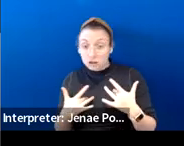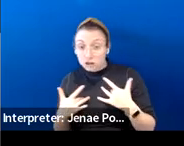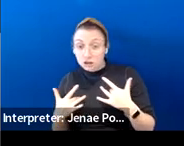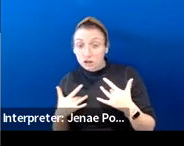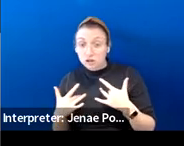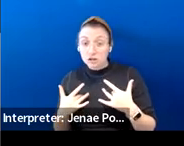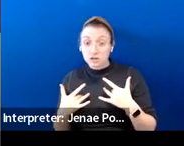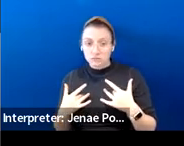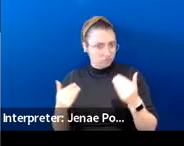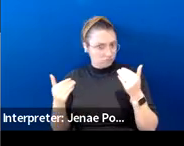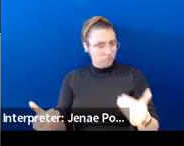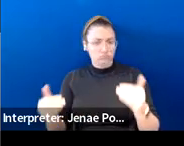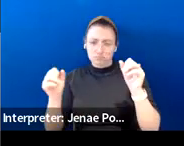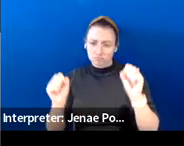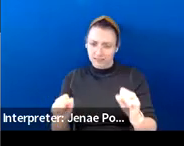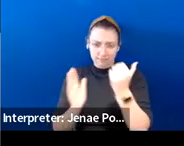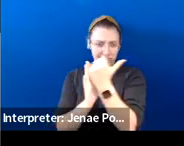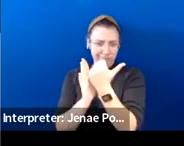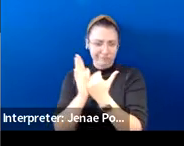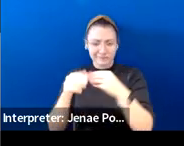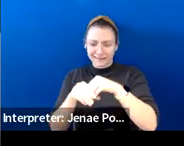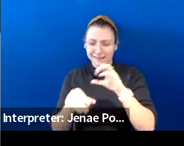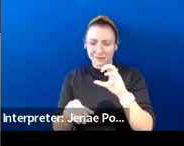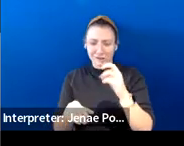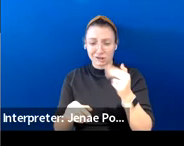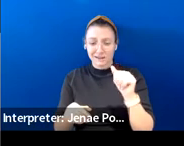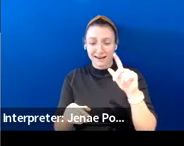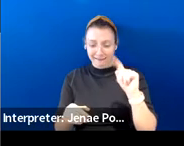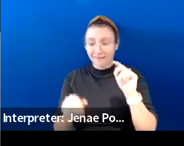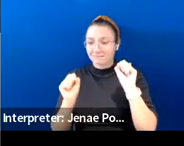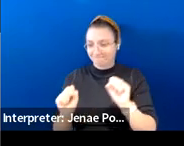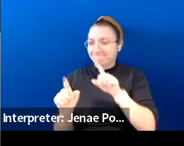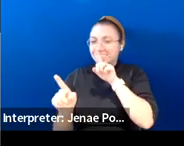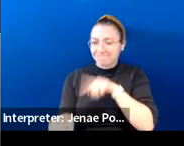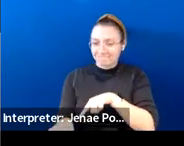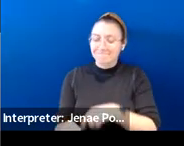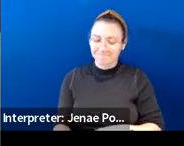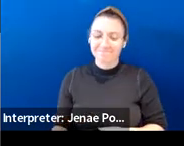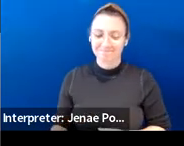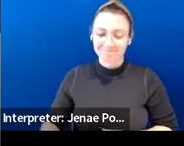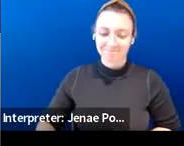feel free to list them in the chat and we will answer them as they come to the chat.